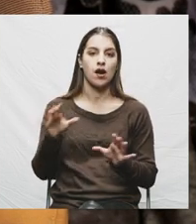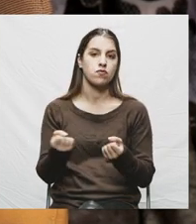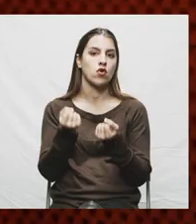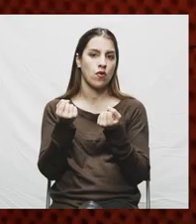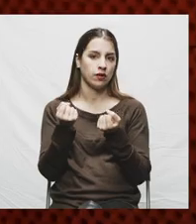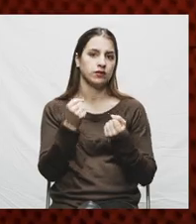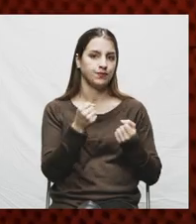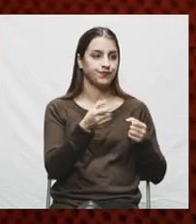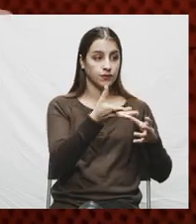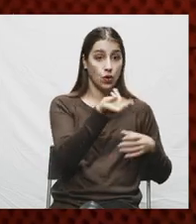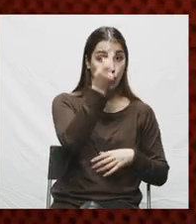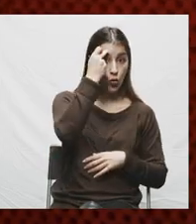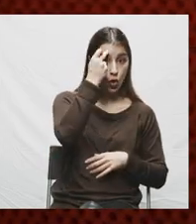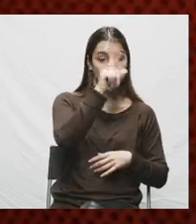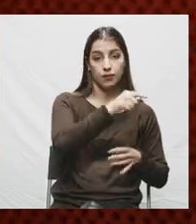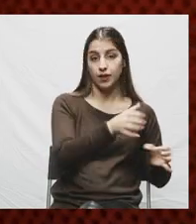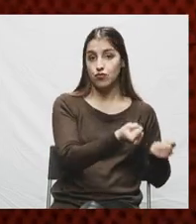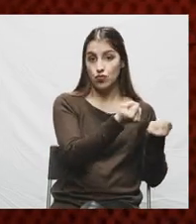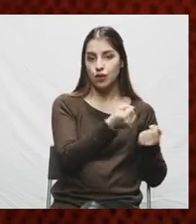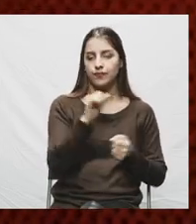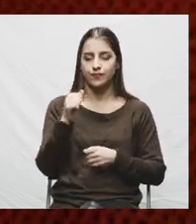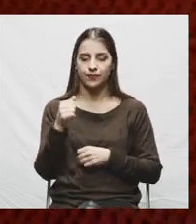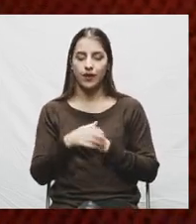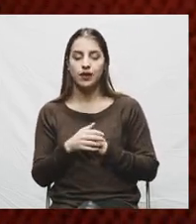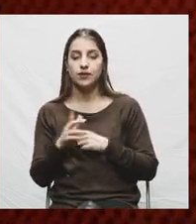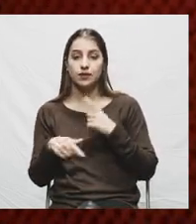Absorving and surviving, right? You were saying you came back to Lisbon…?